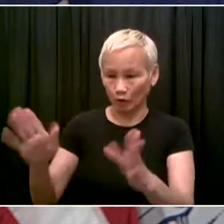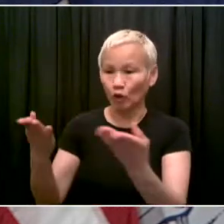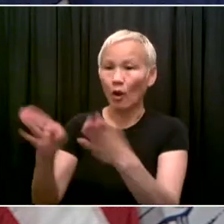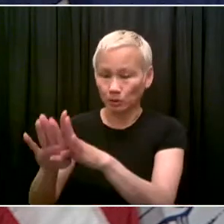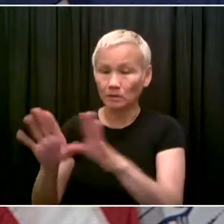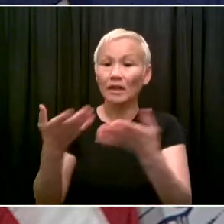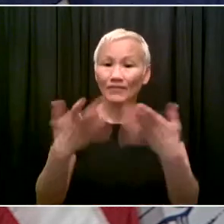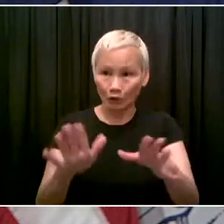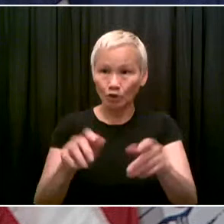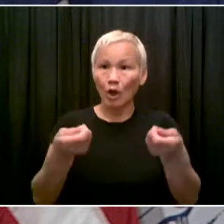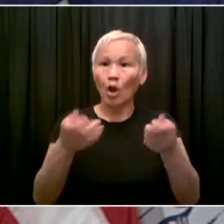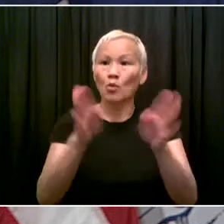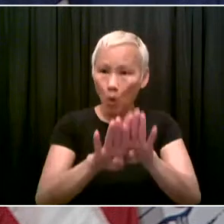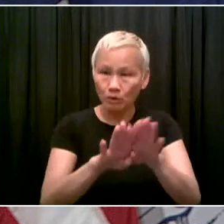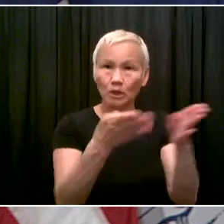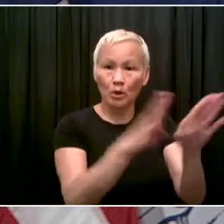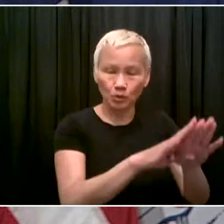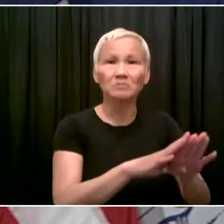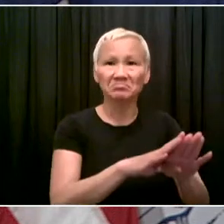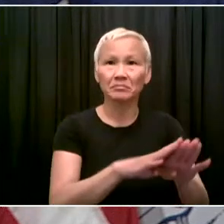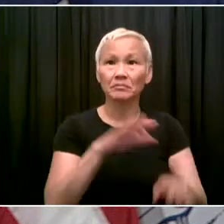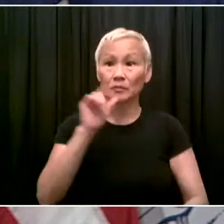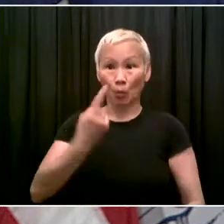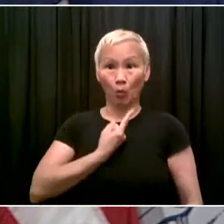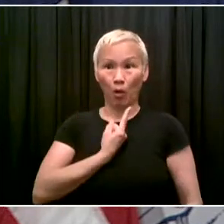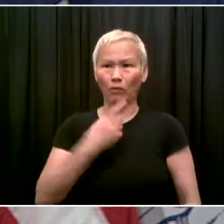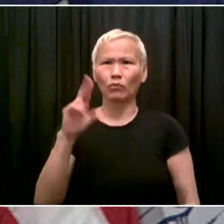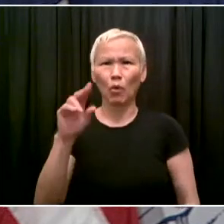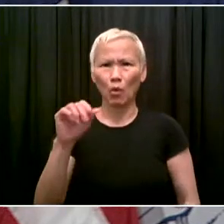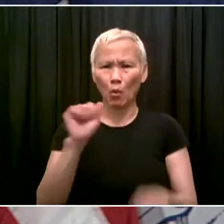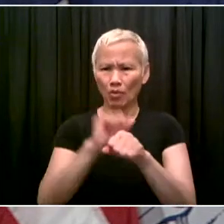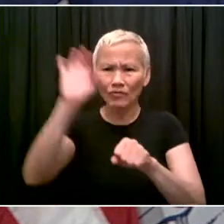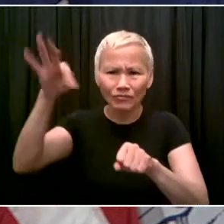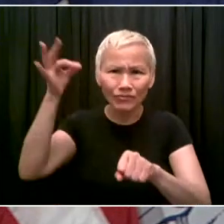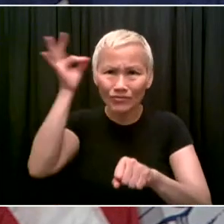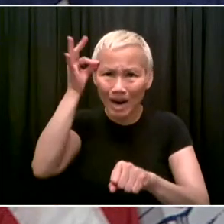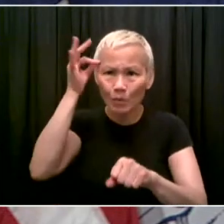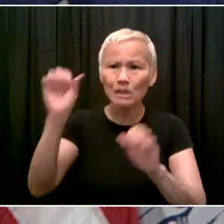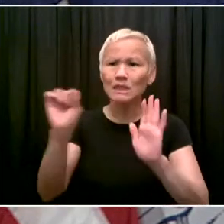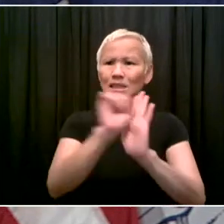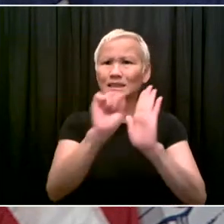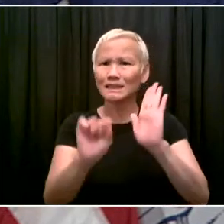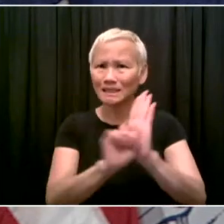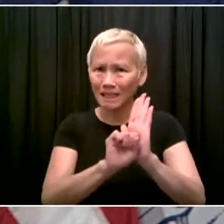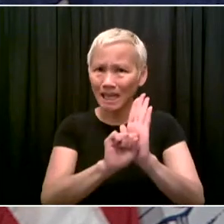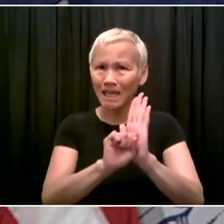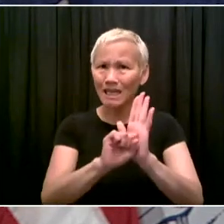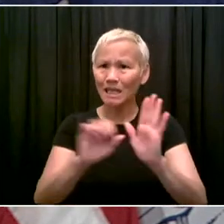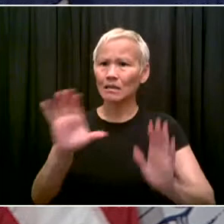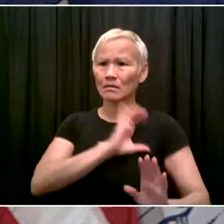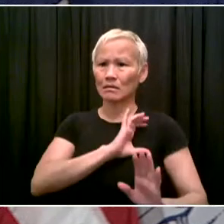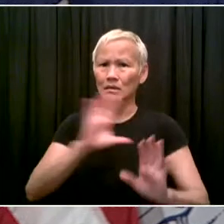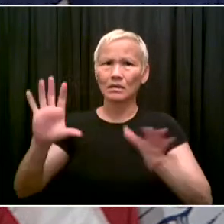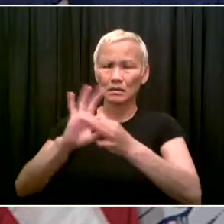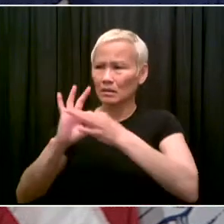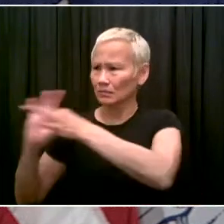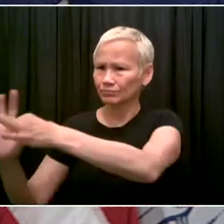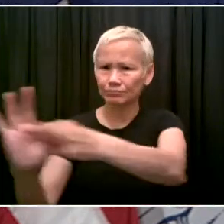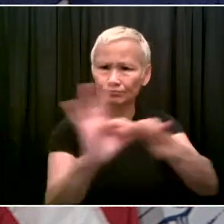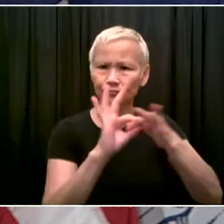TAKEN DOWN MANY CASES. WE CAN'T DO IT ALONE, WE RELY ON OUR PARTNERS